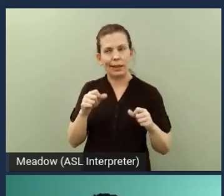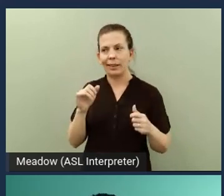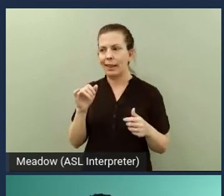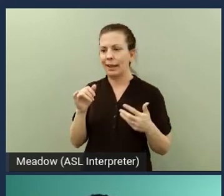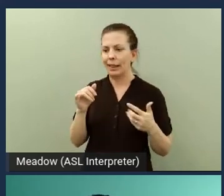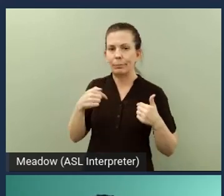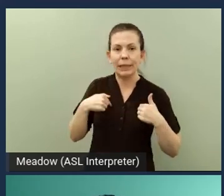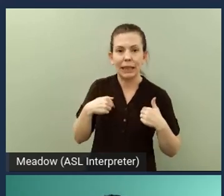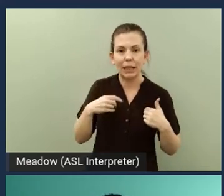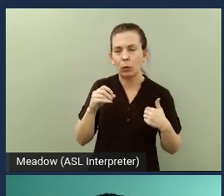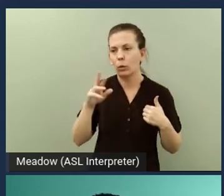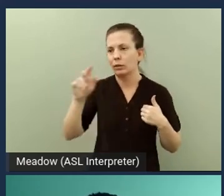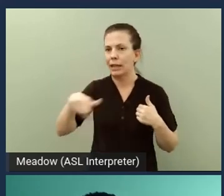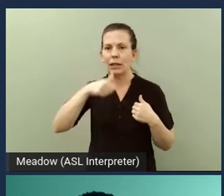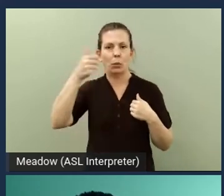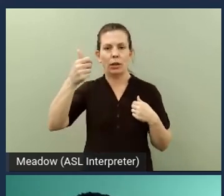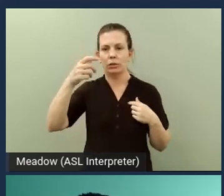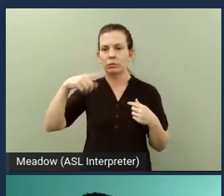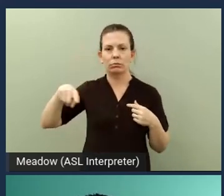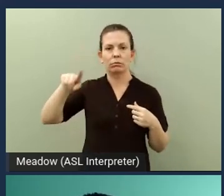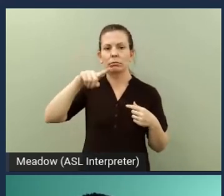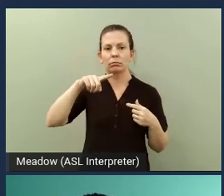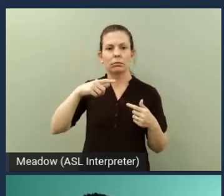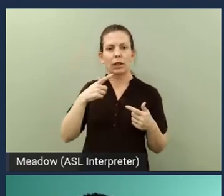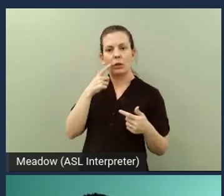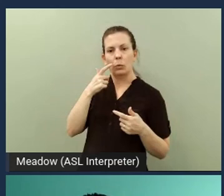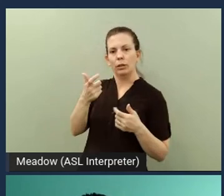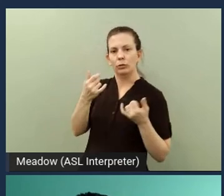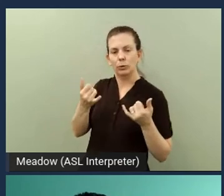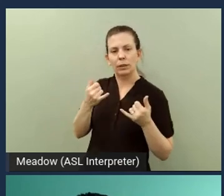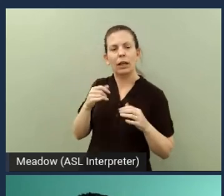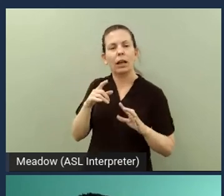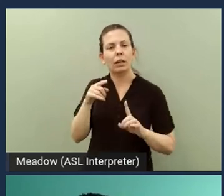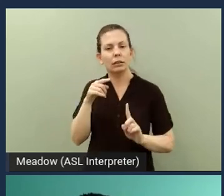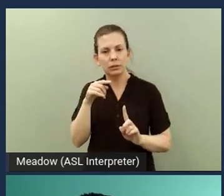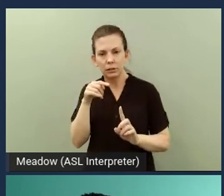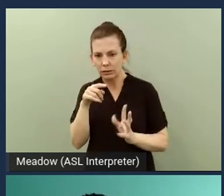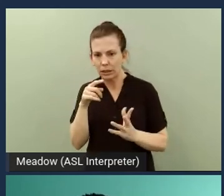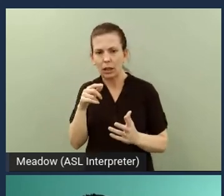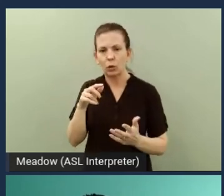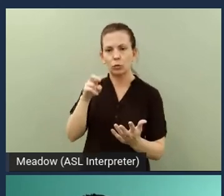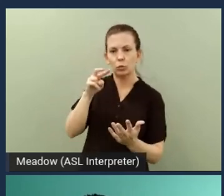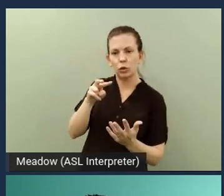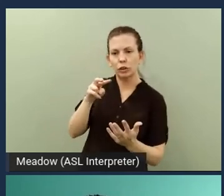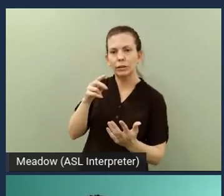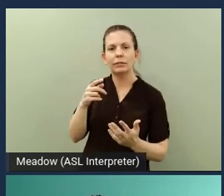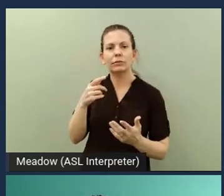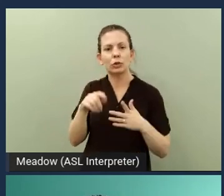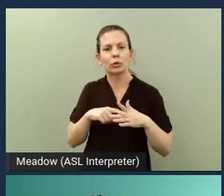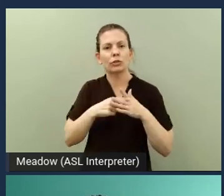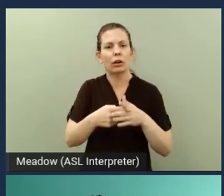or anybody else that's viewing could look at like to get started? This is a great question, Kyle.